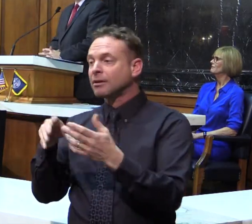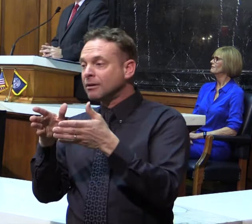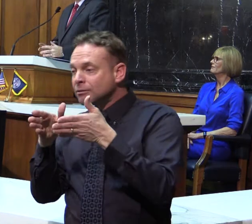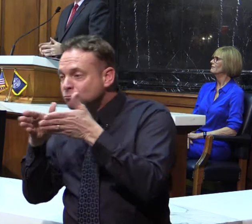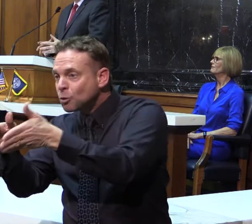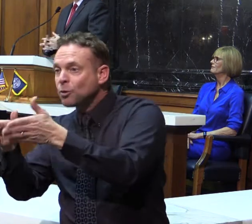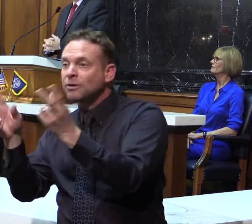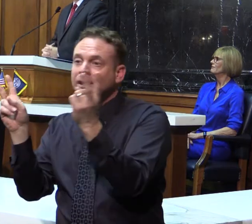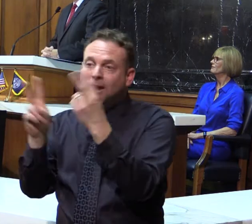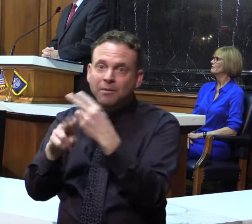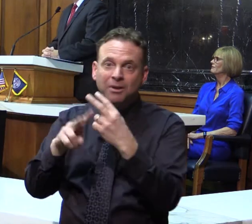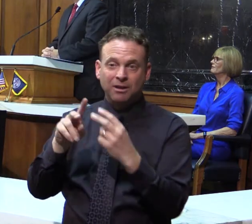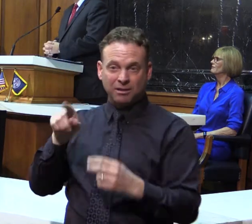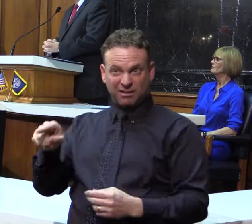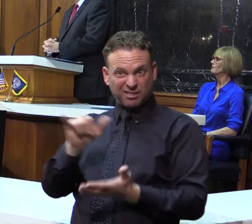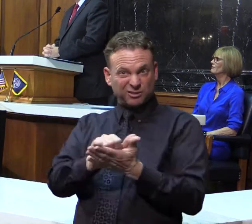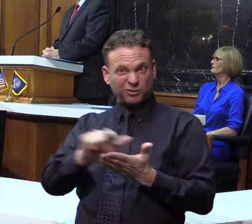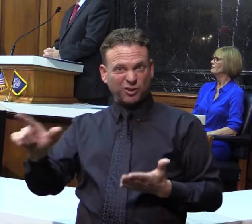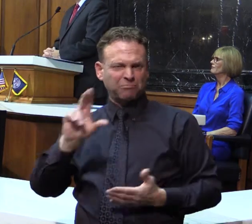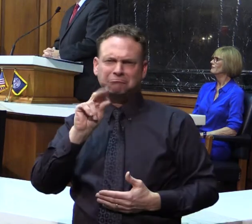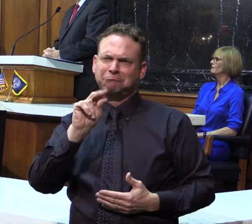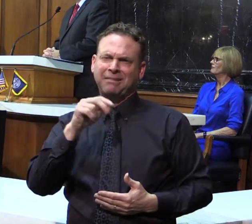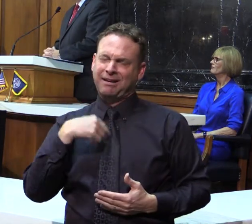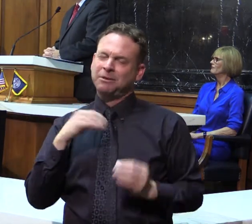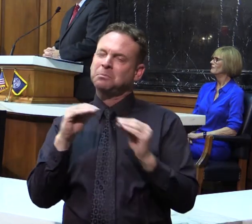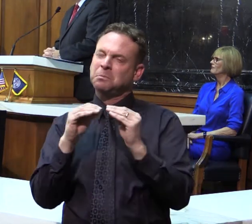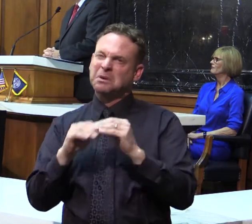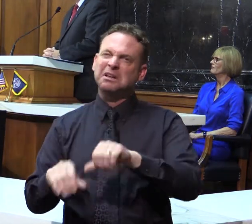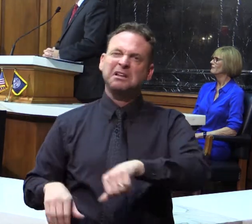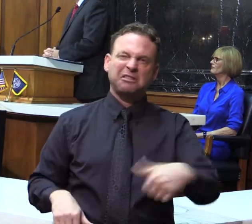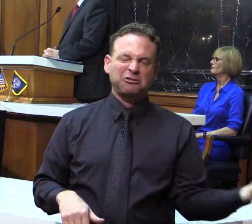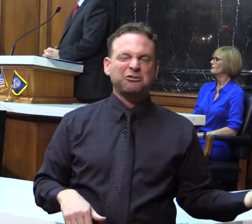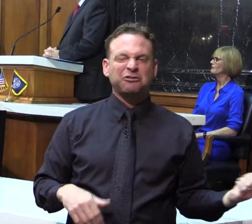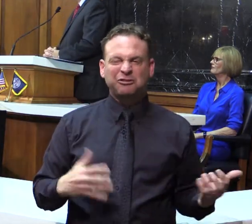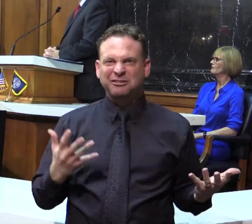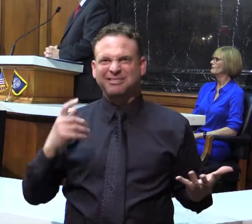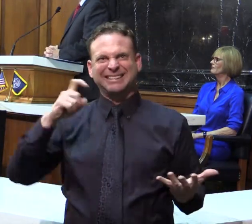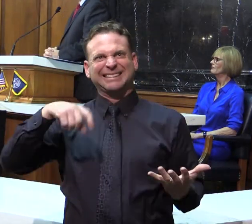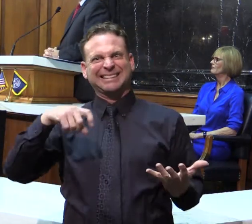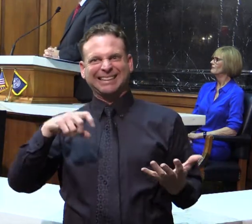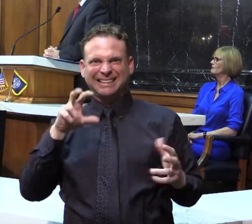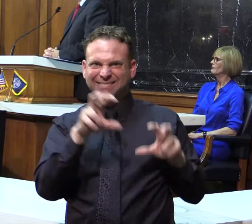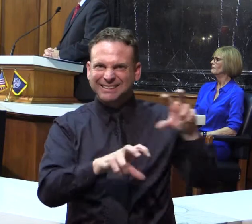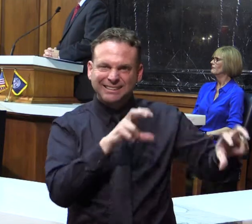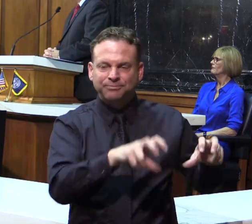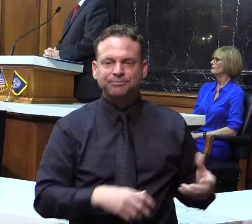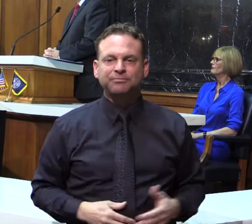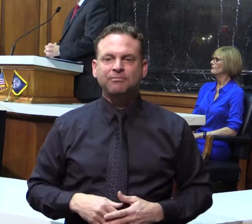We’re completing due diligence to add a fourth water port in SOUTHEASTERN INDIANA